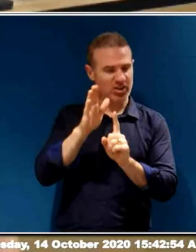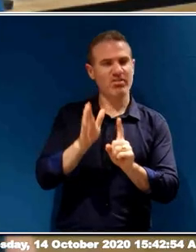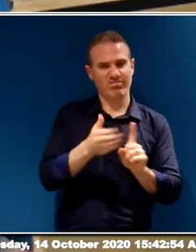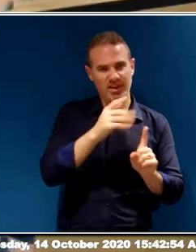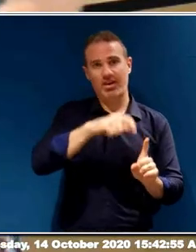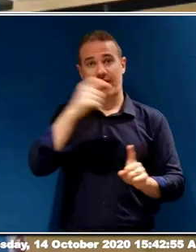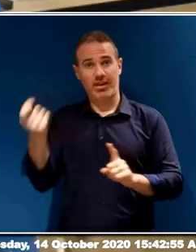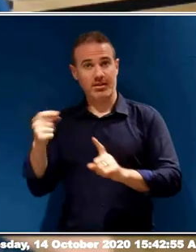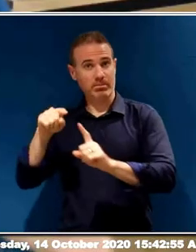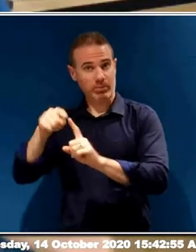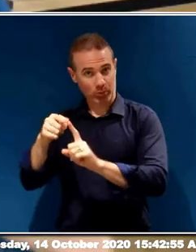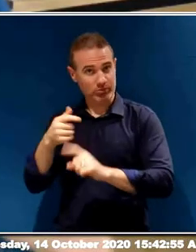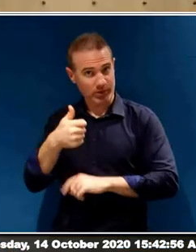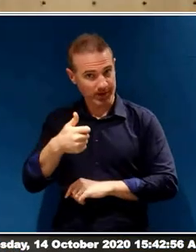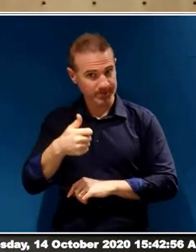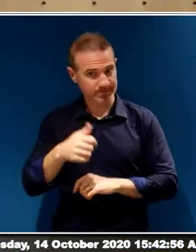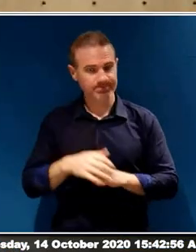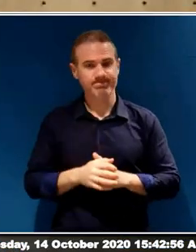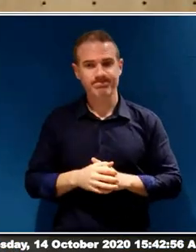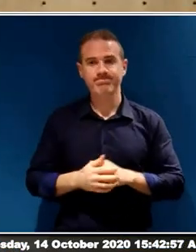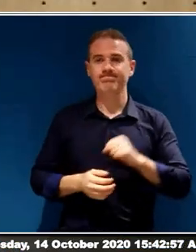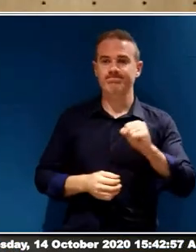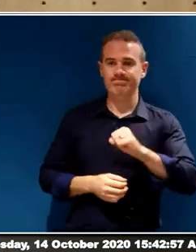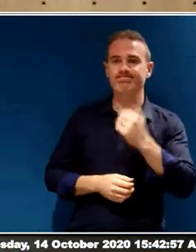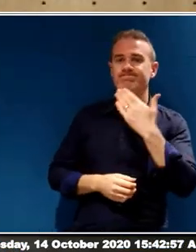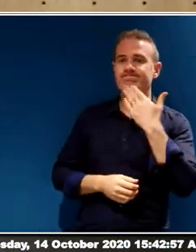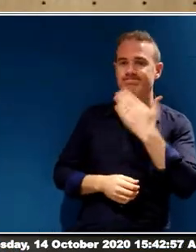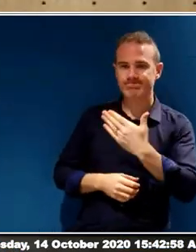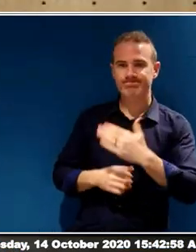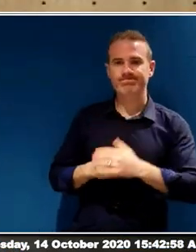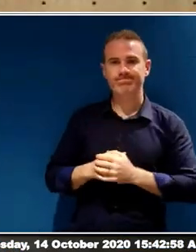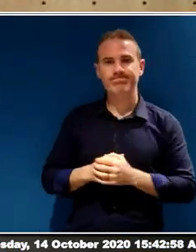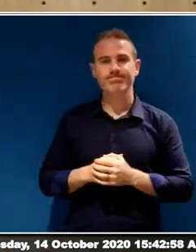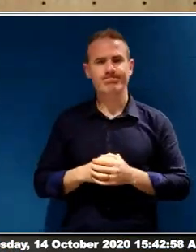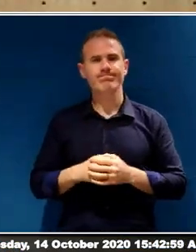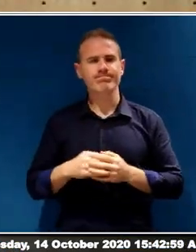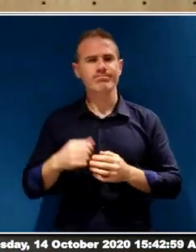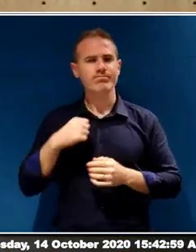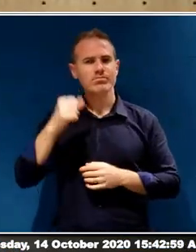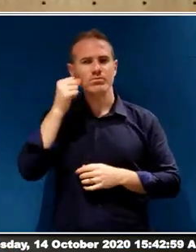I know Dr de Bruin spoke about this earlier today so I won't repeat her